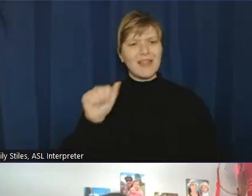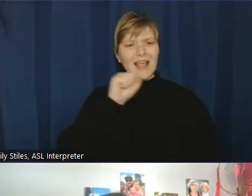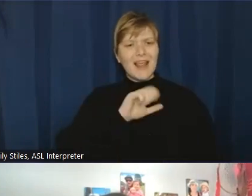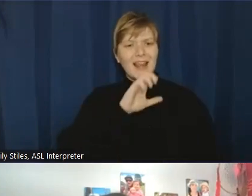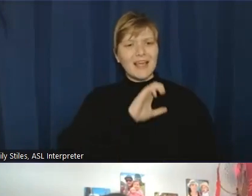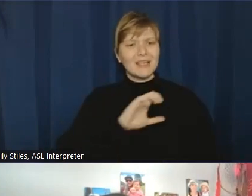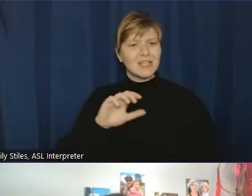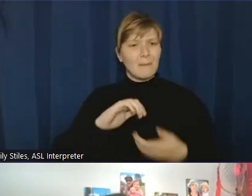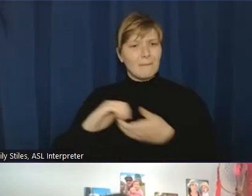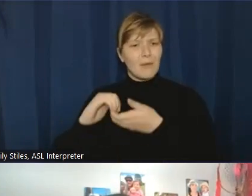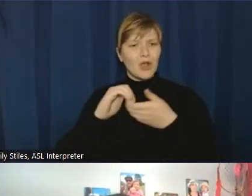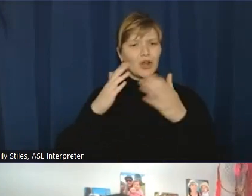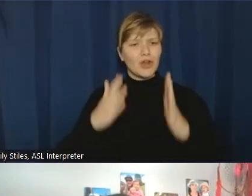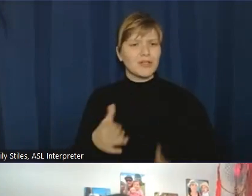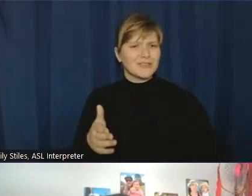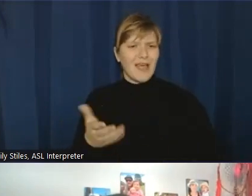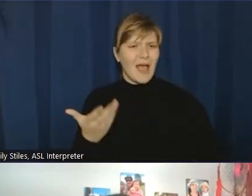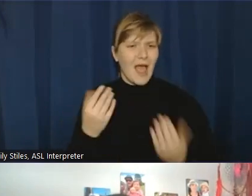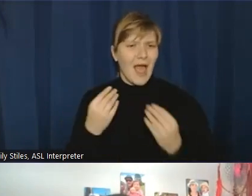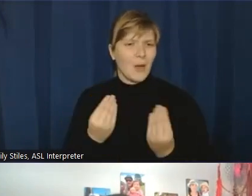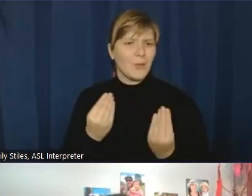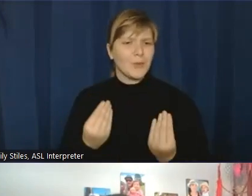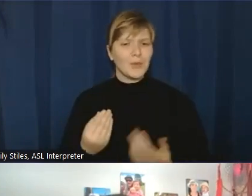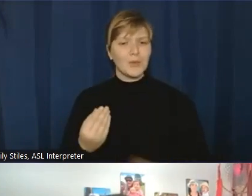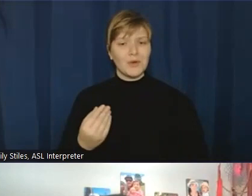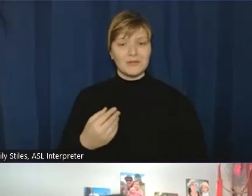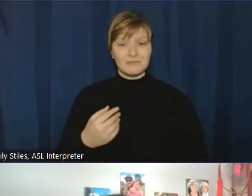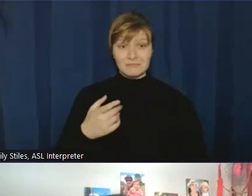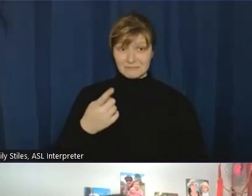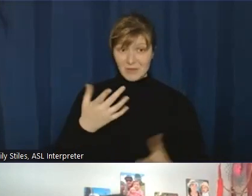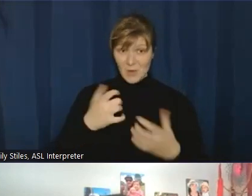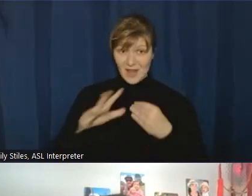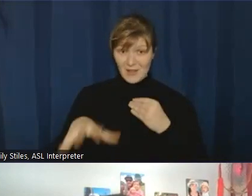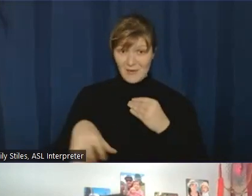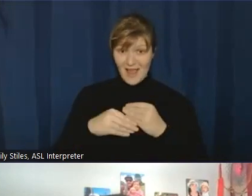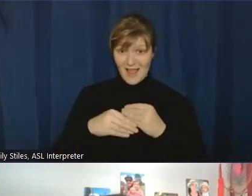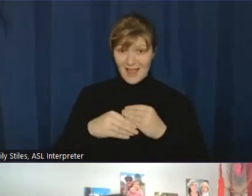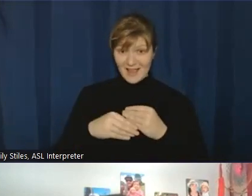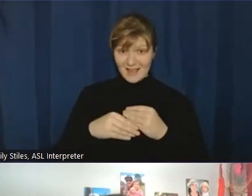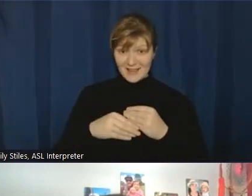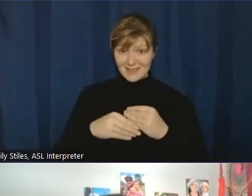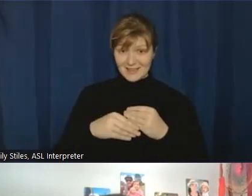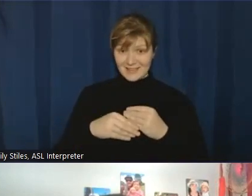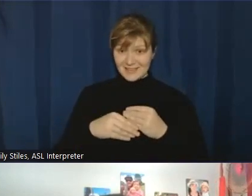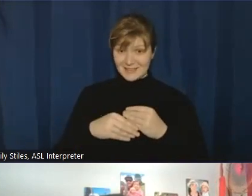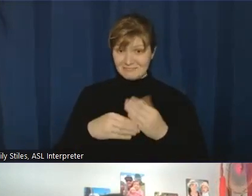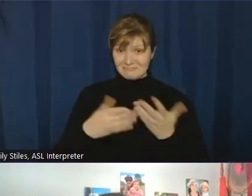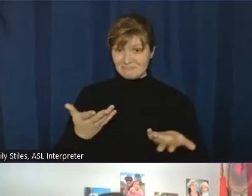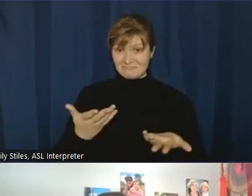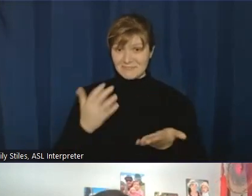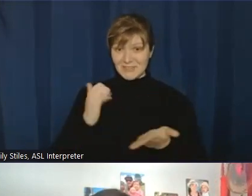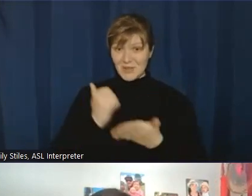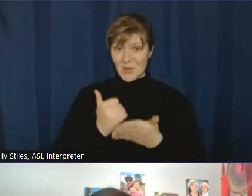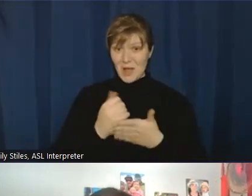partners? Is there anything you might add to help transportation partners find their counterparts?